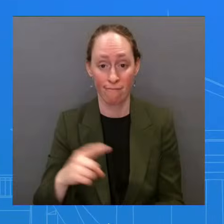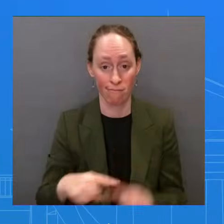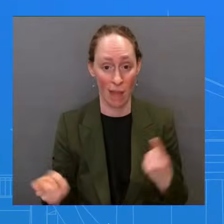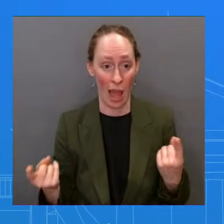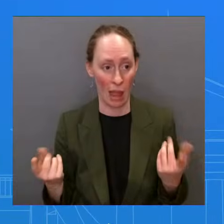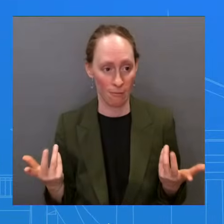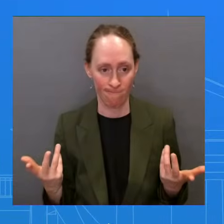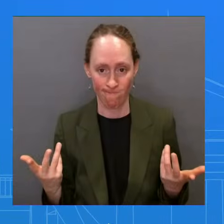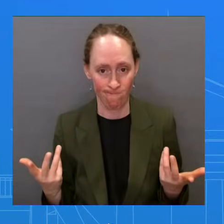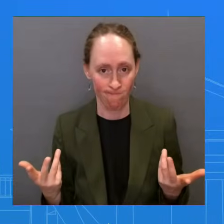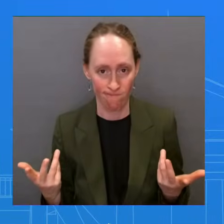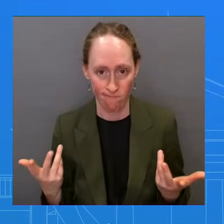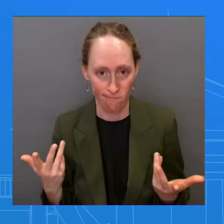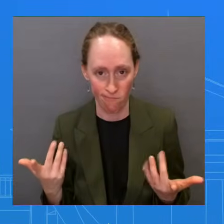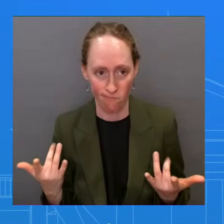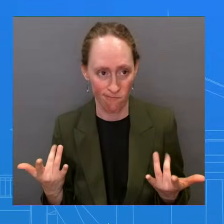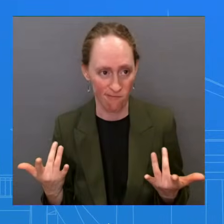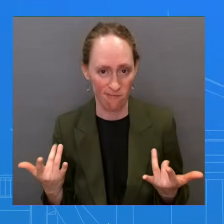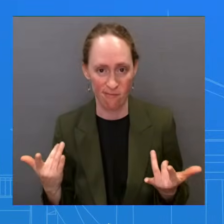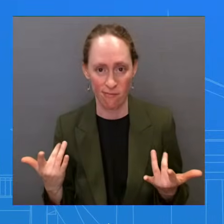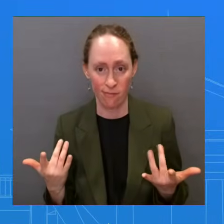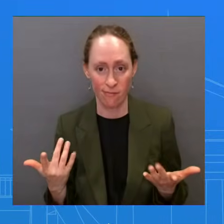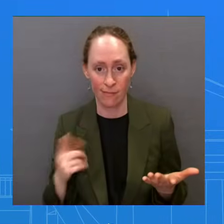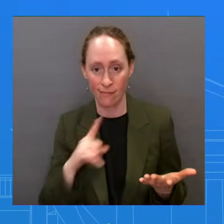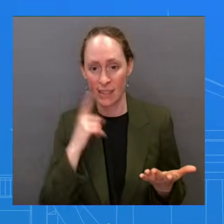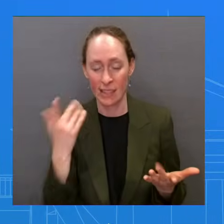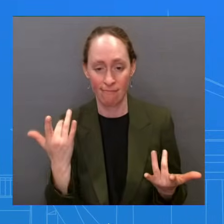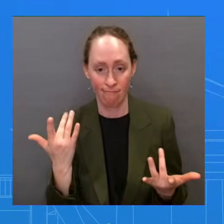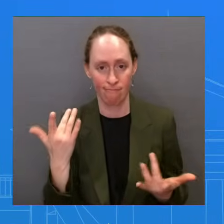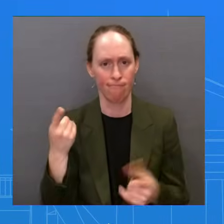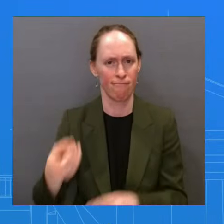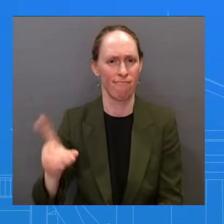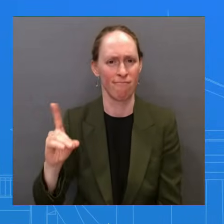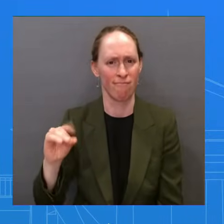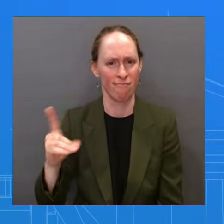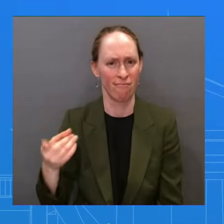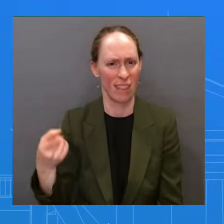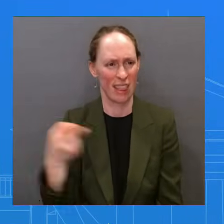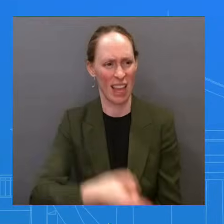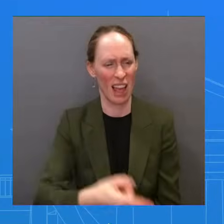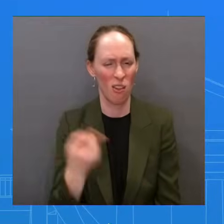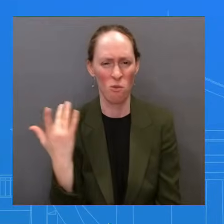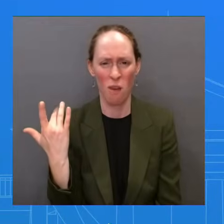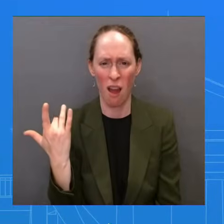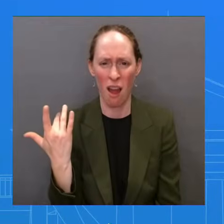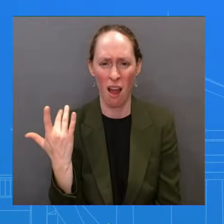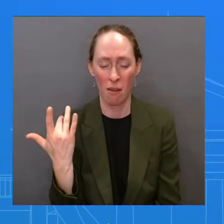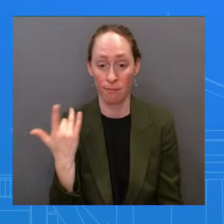my DOD colleagues will speak more on this -- is because Congress has not acted. As you know, Christina, this is something